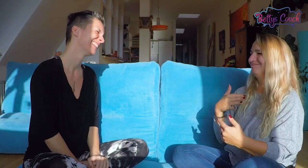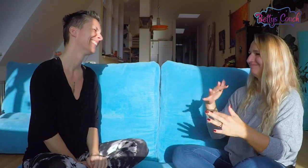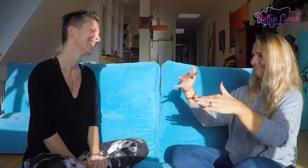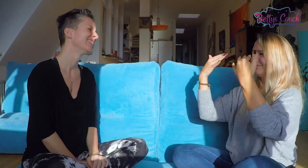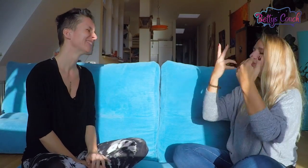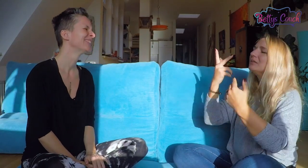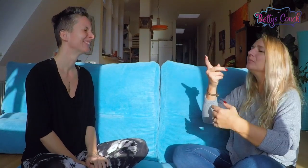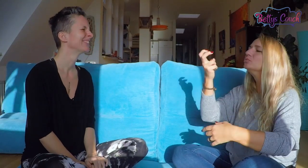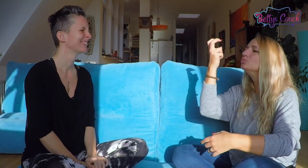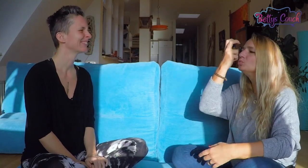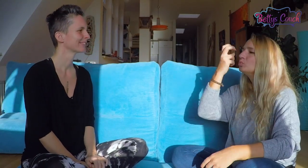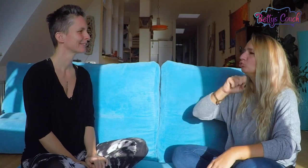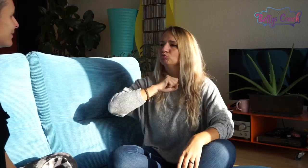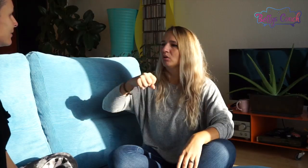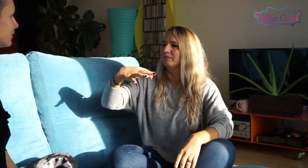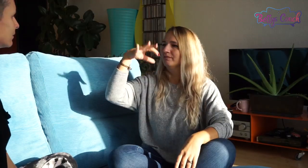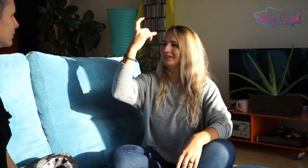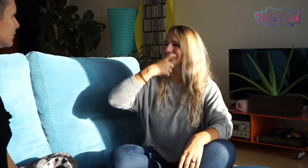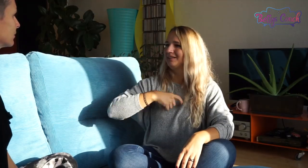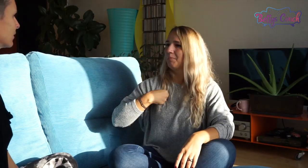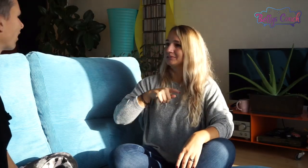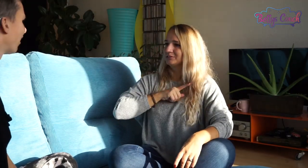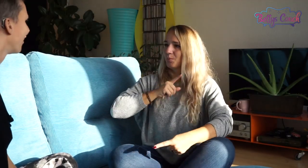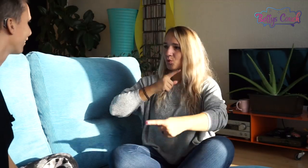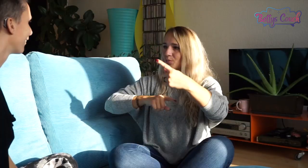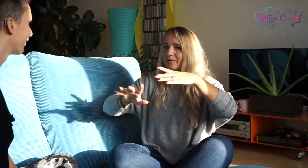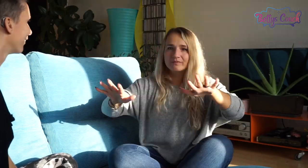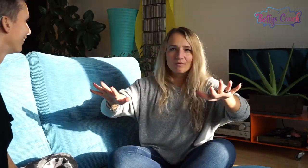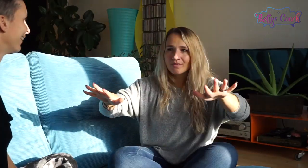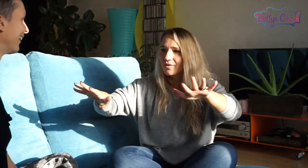I was always found quickly, but the other way round I had to search quite a long time.